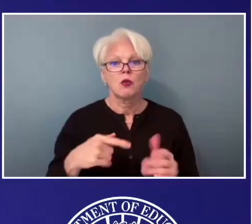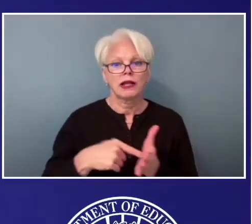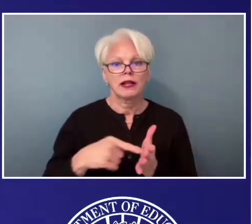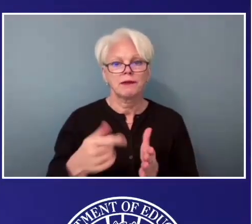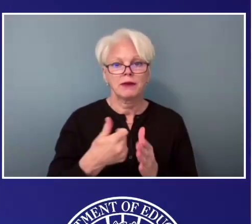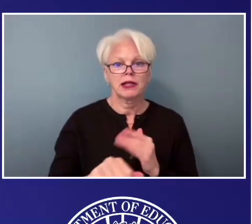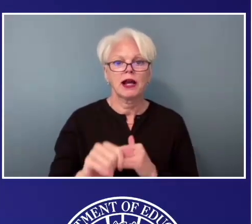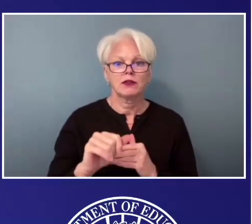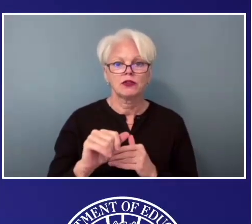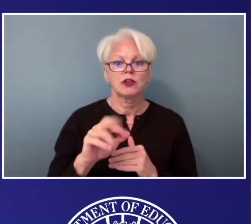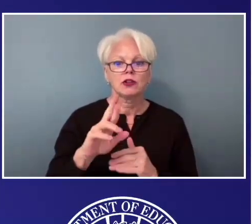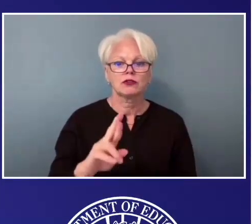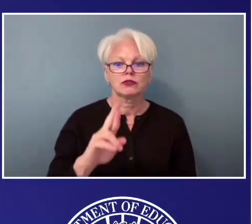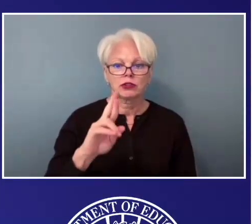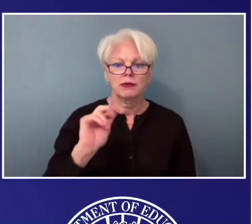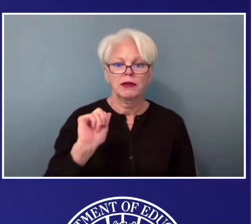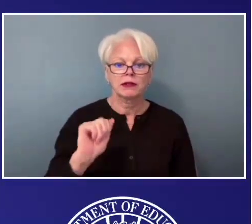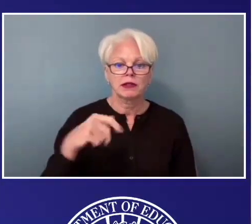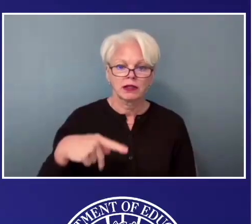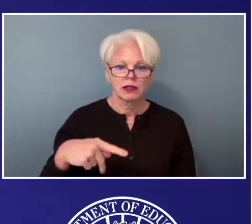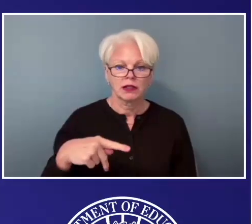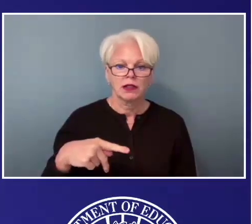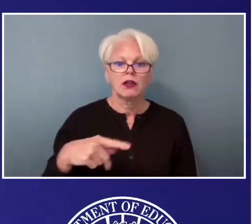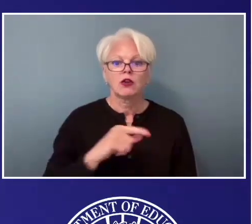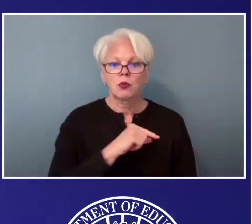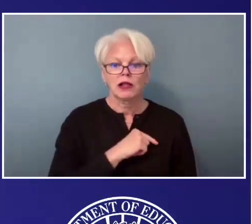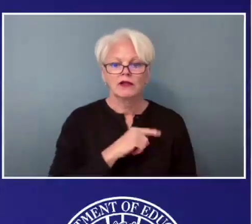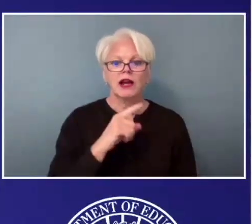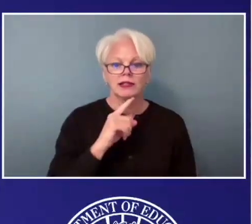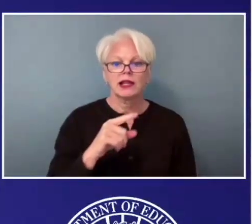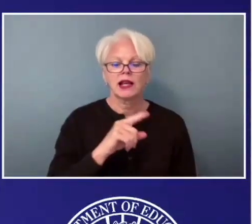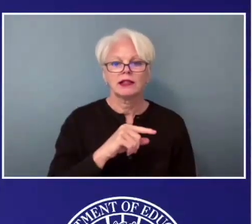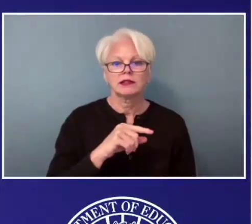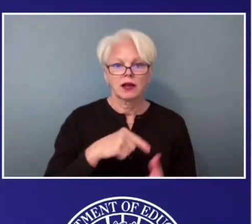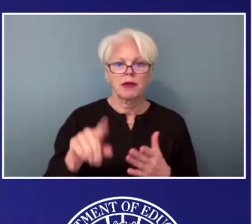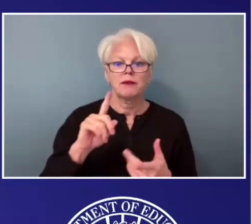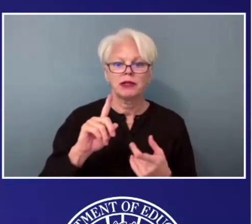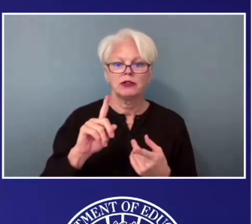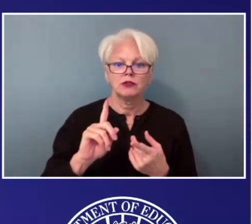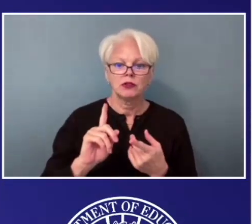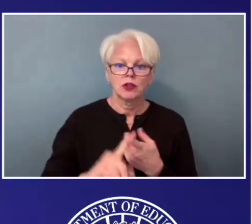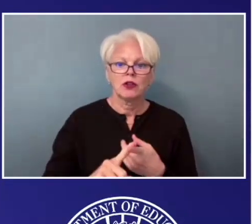Assistance Plan qualifies as qualifying payment towards RAP forgiveness and PSLF. And so we just fleshed out some of our